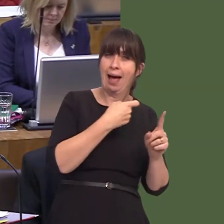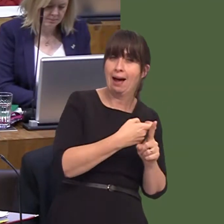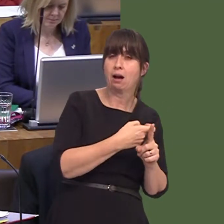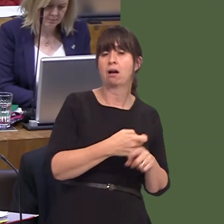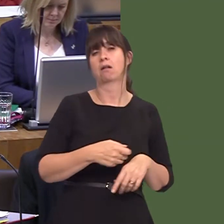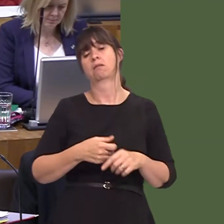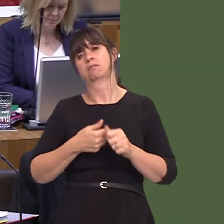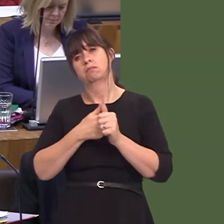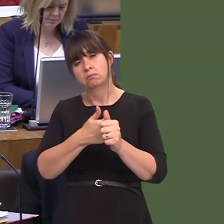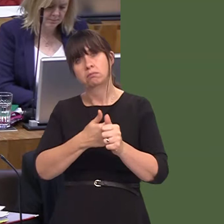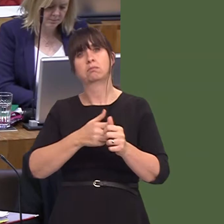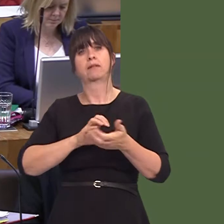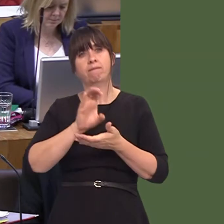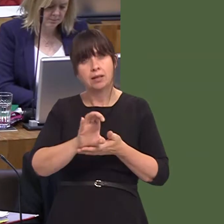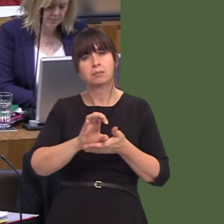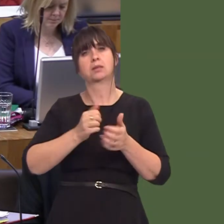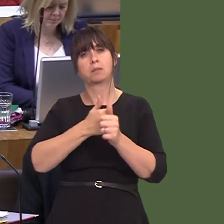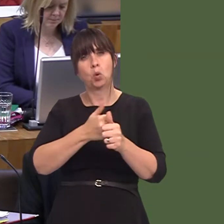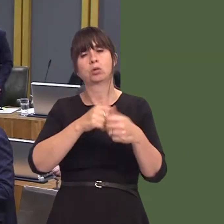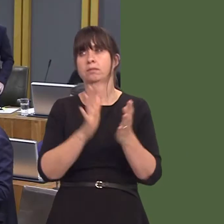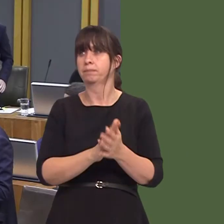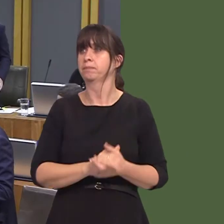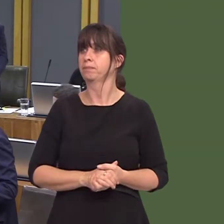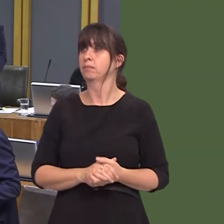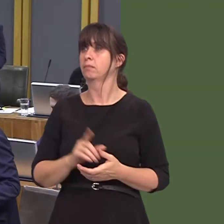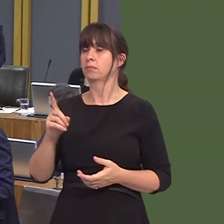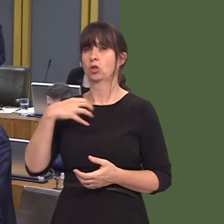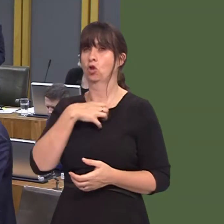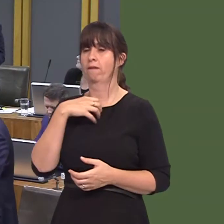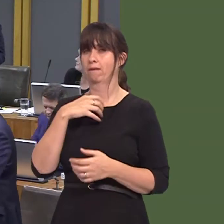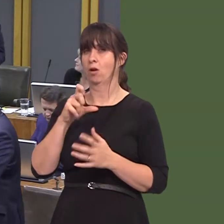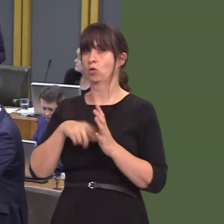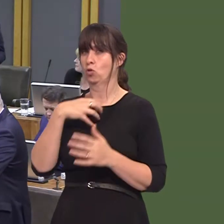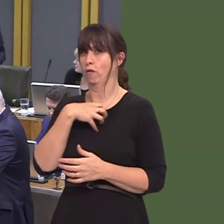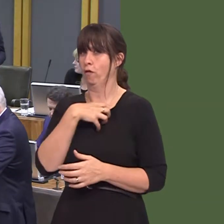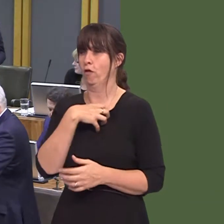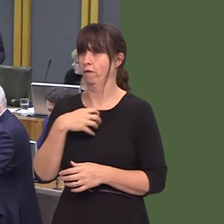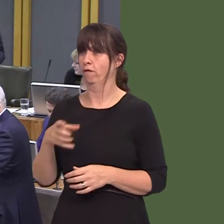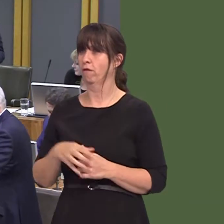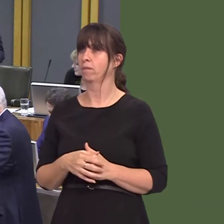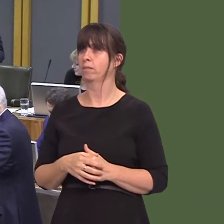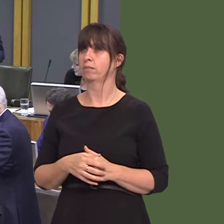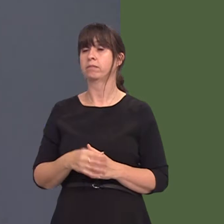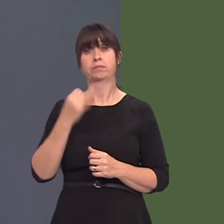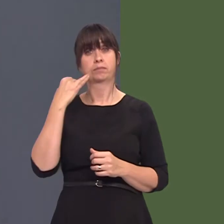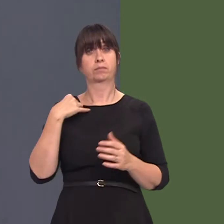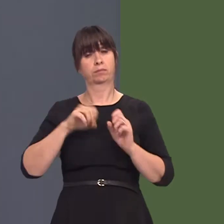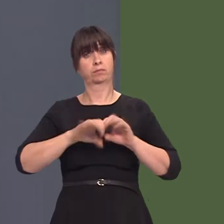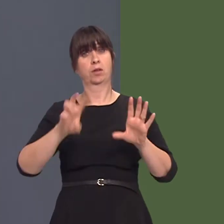support and infrastructure investment. Hefin David: Just last week, the Federation of Small Businesses published the report ëWalesí